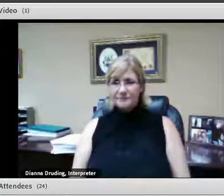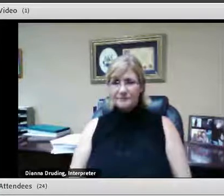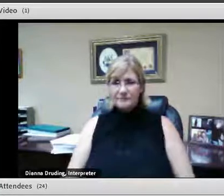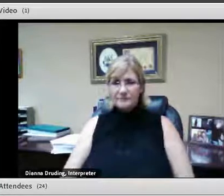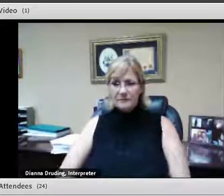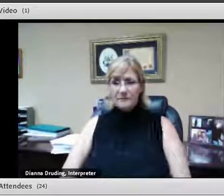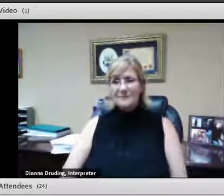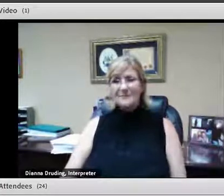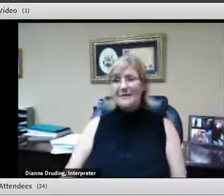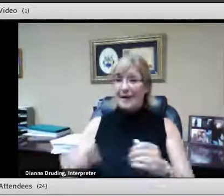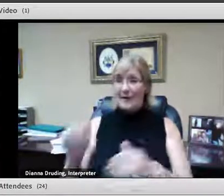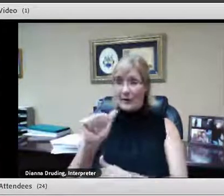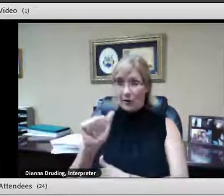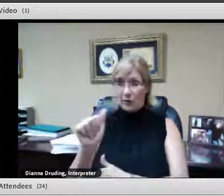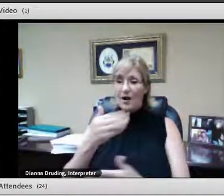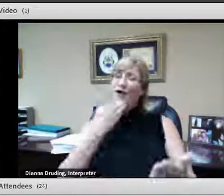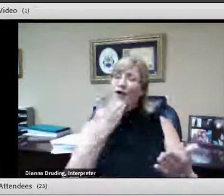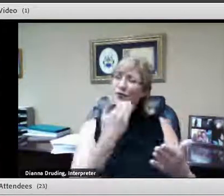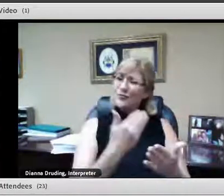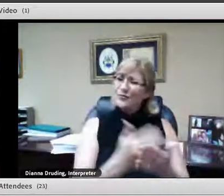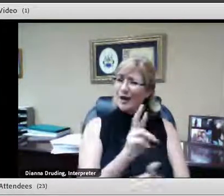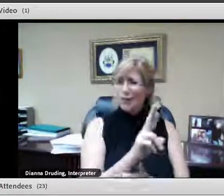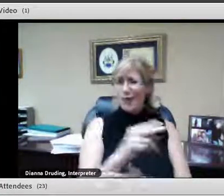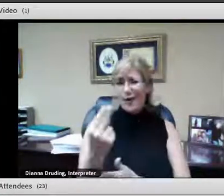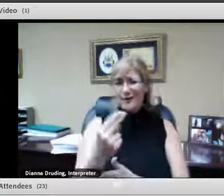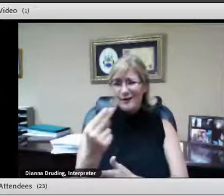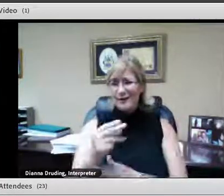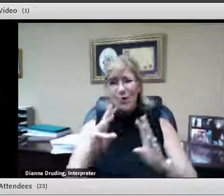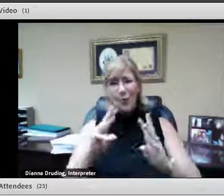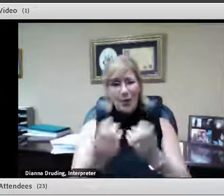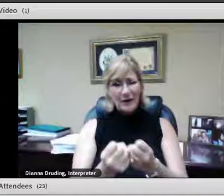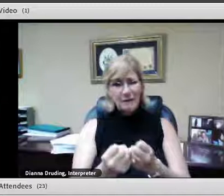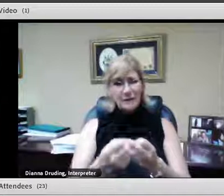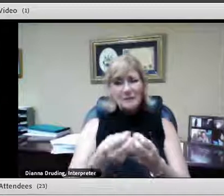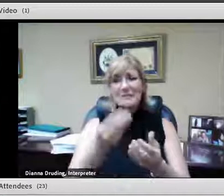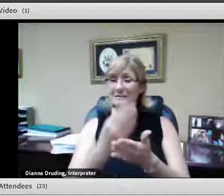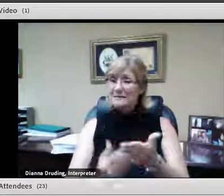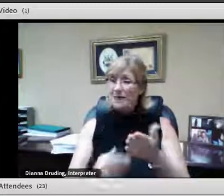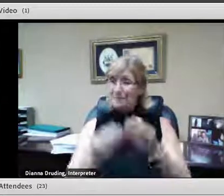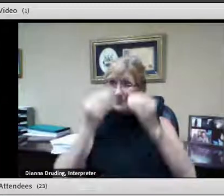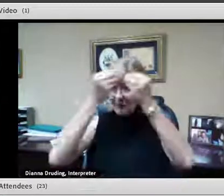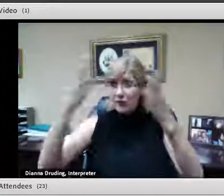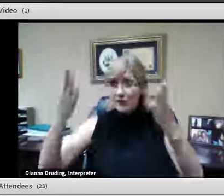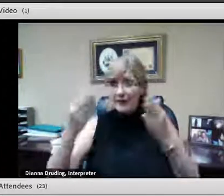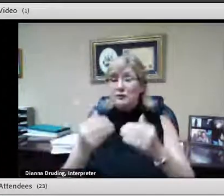Blumberg: And thank you, Ryan and Hilary, for the webinar. Some information and a sneak peek of what is coming up.